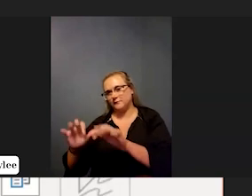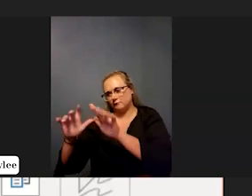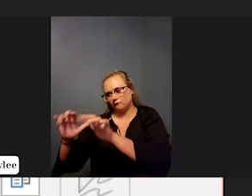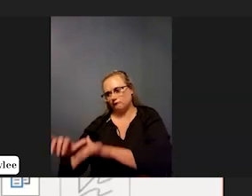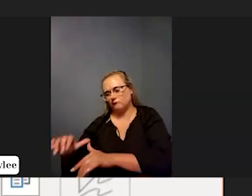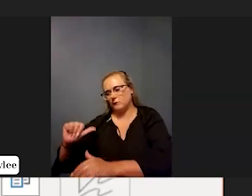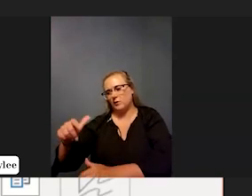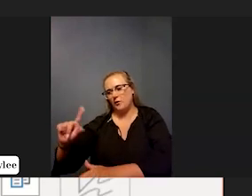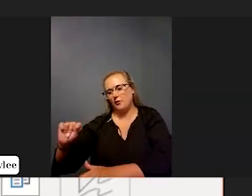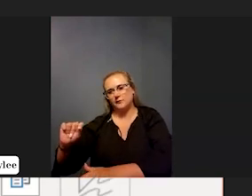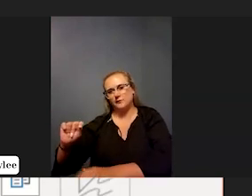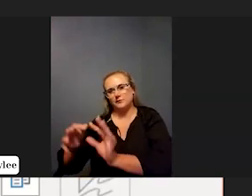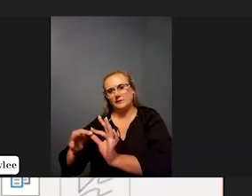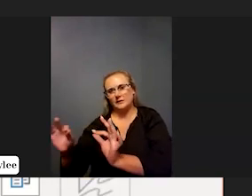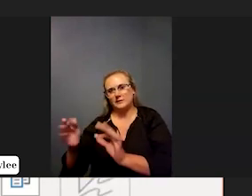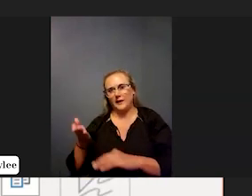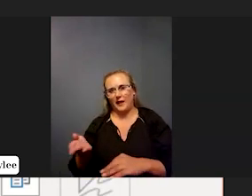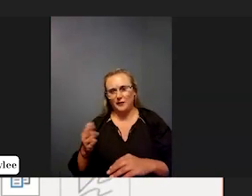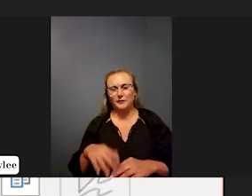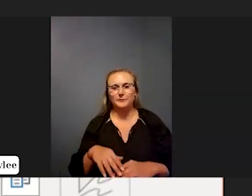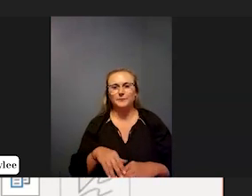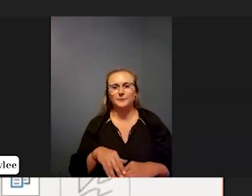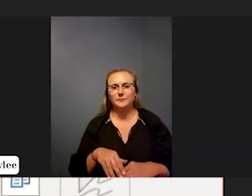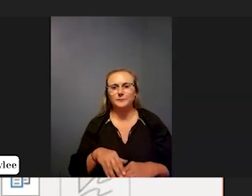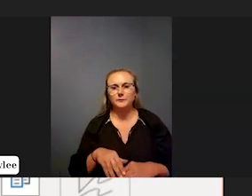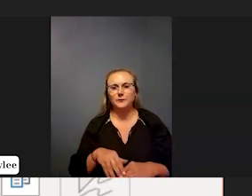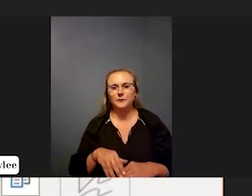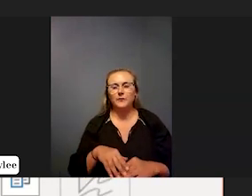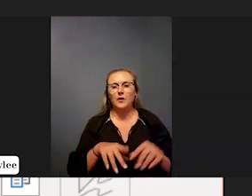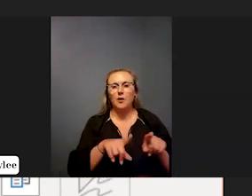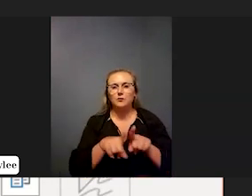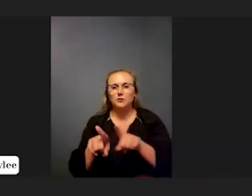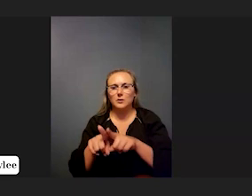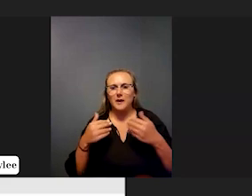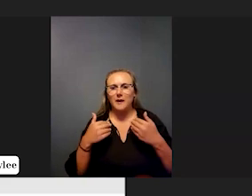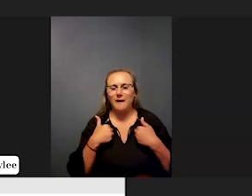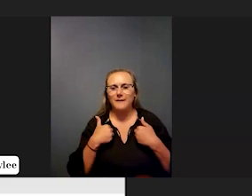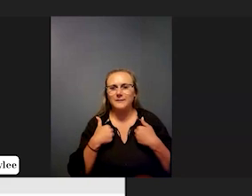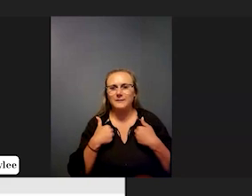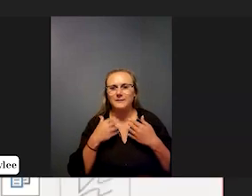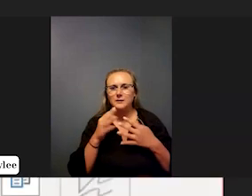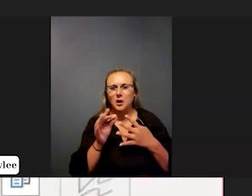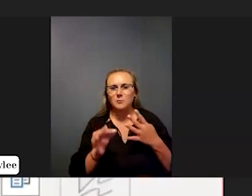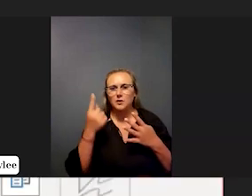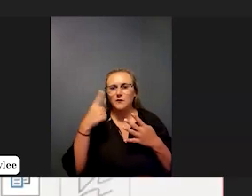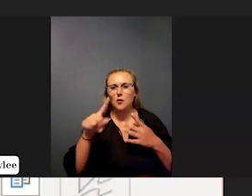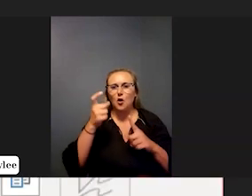A report also has an option for giving you, um, autogenerated uh, alt text.